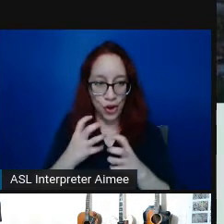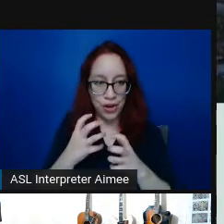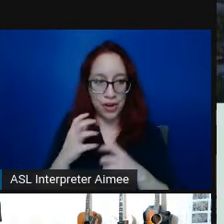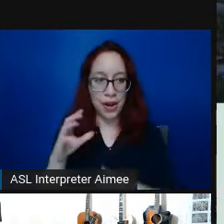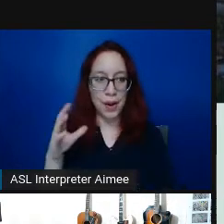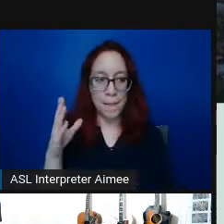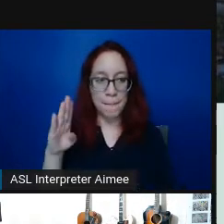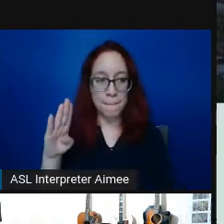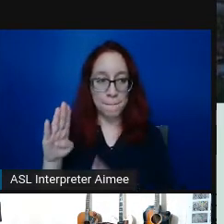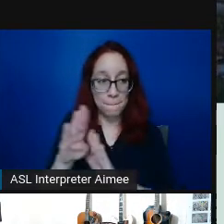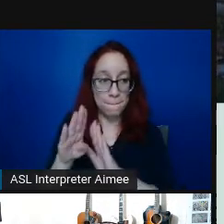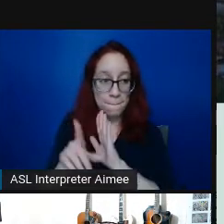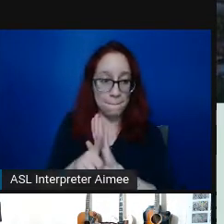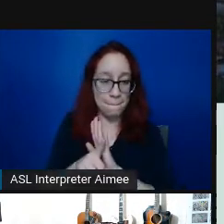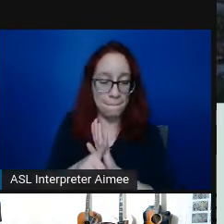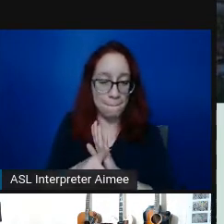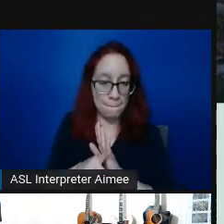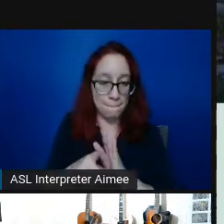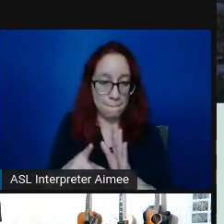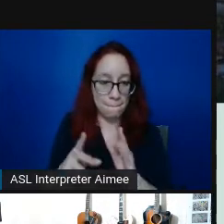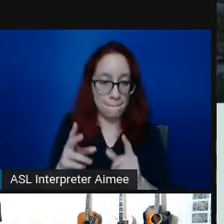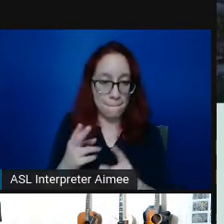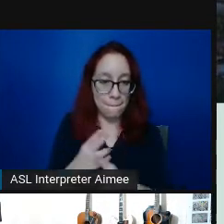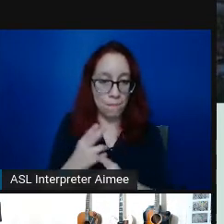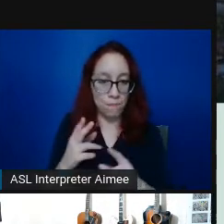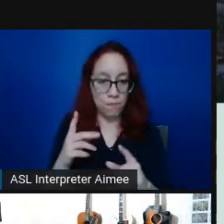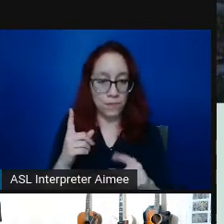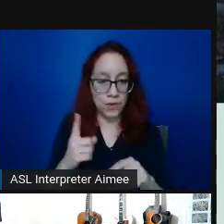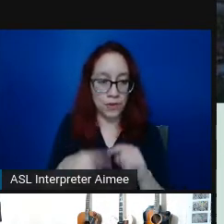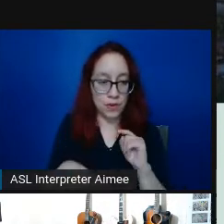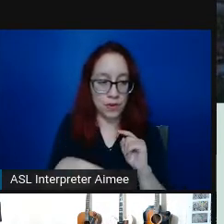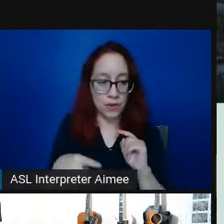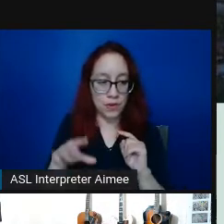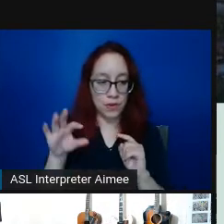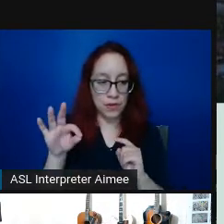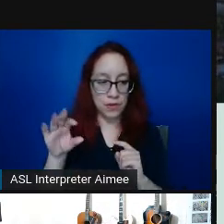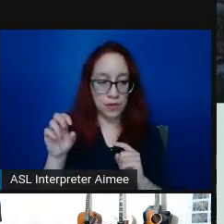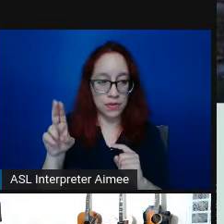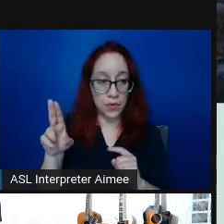The keyboard focus indication is completely almost invisible basically.